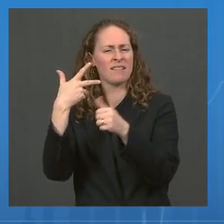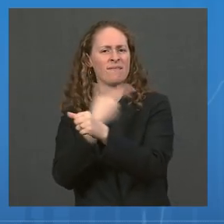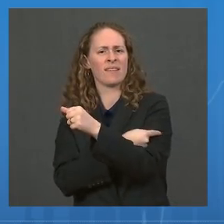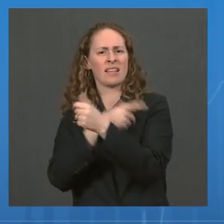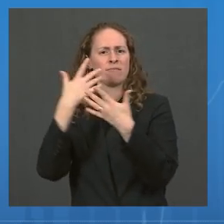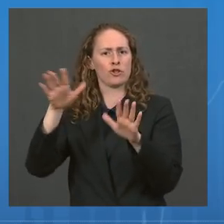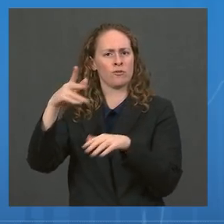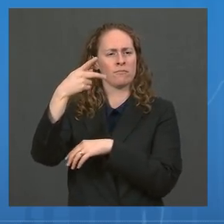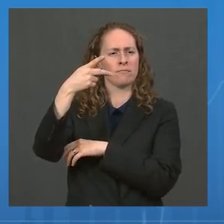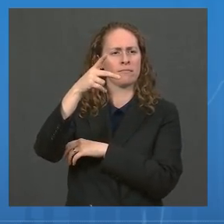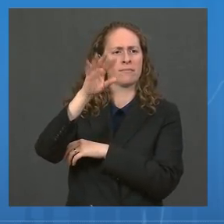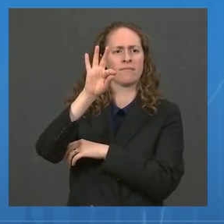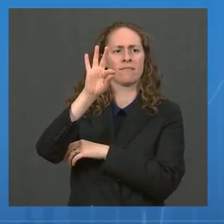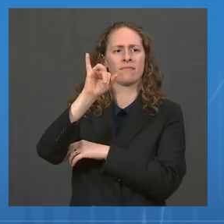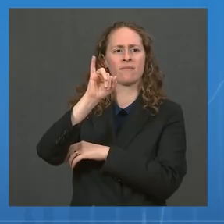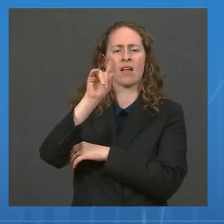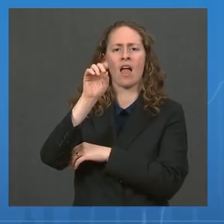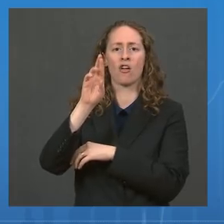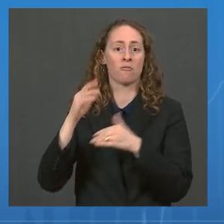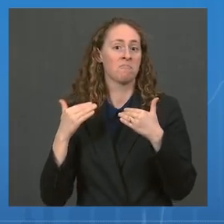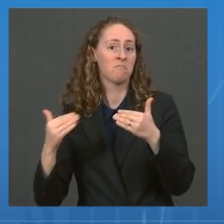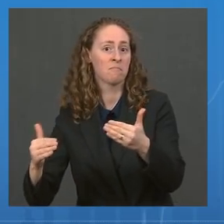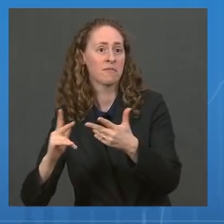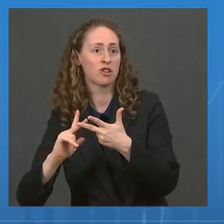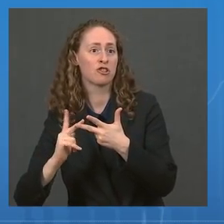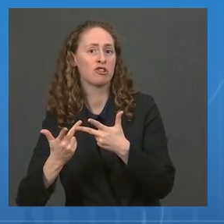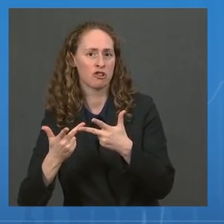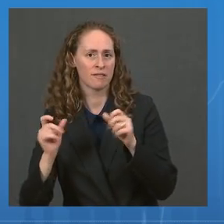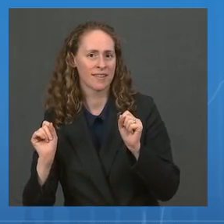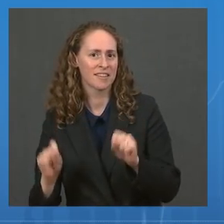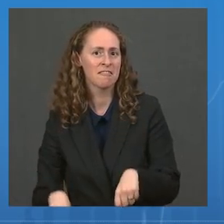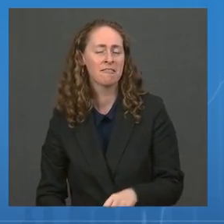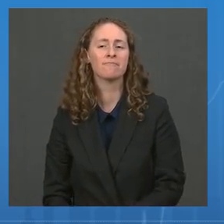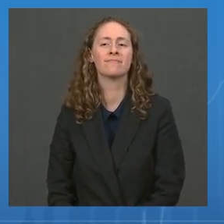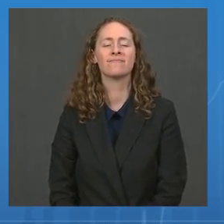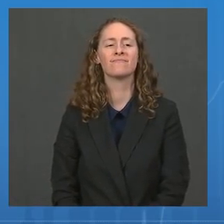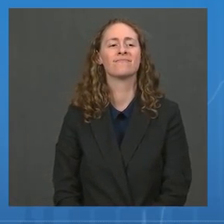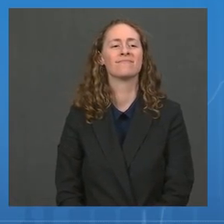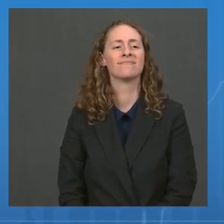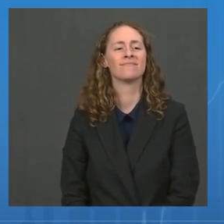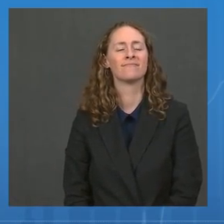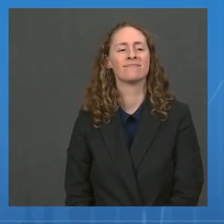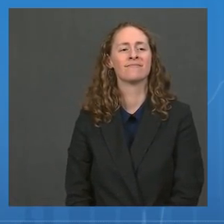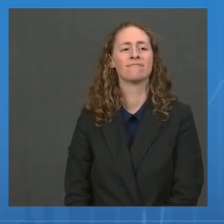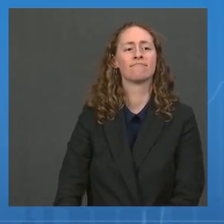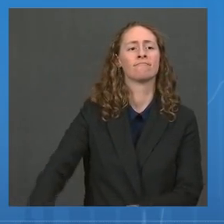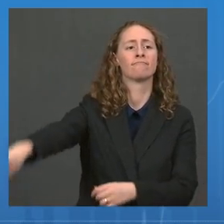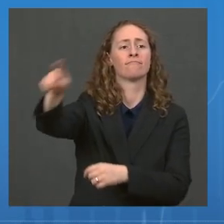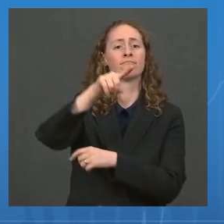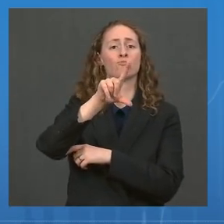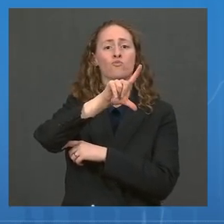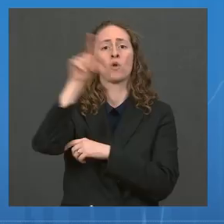once they hit their six-month mark. Up to 20 million Americans have already hit their six-month mark